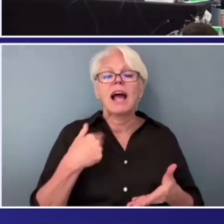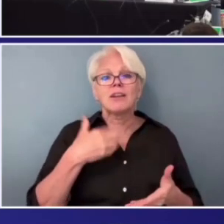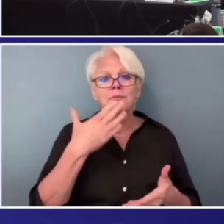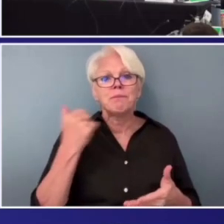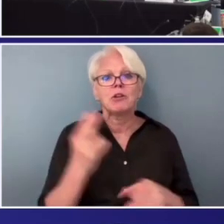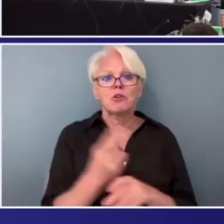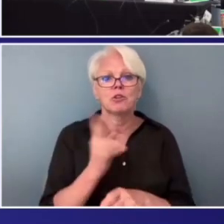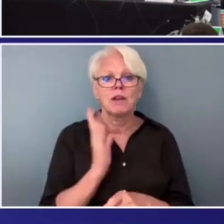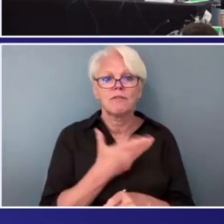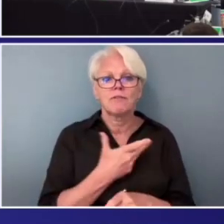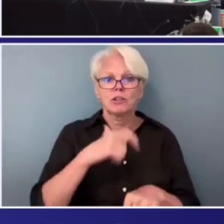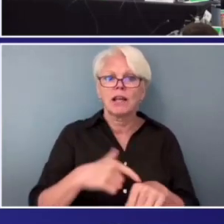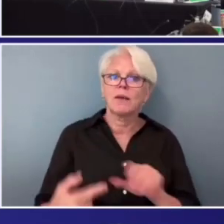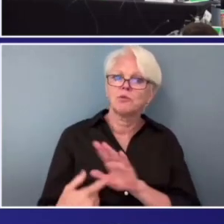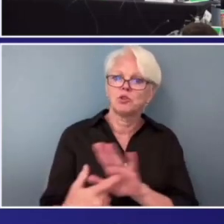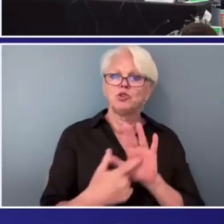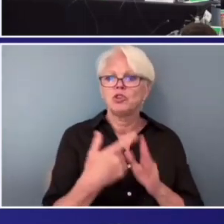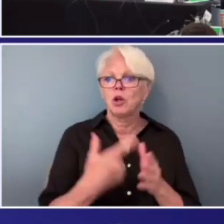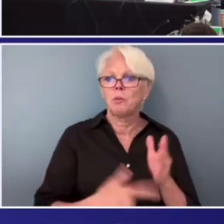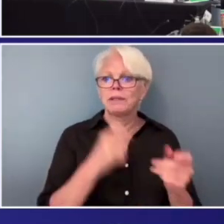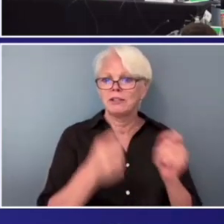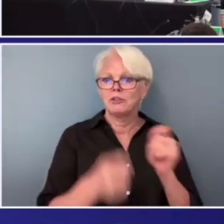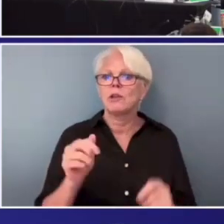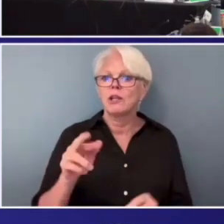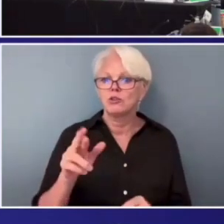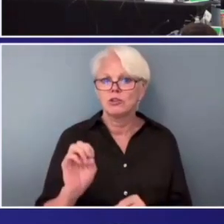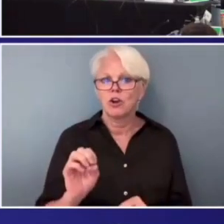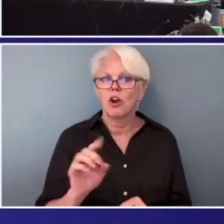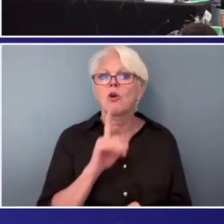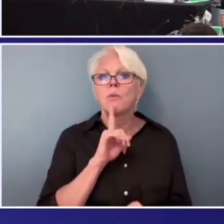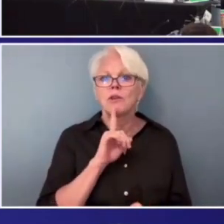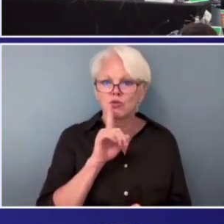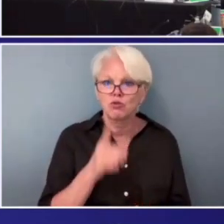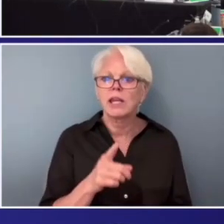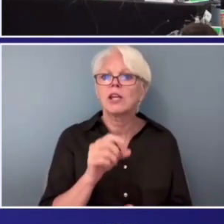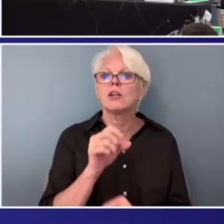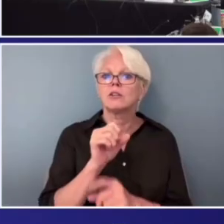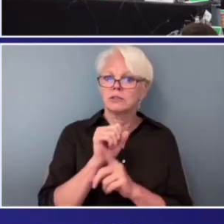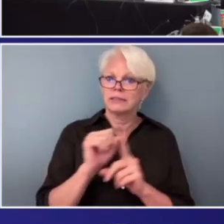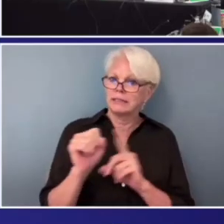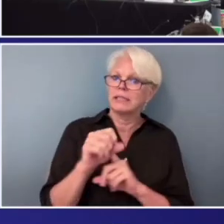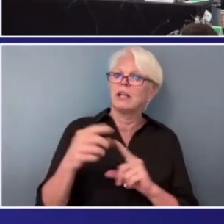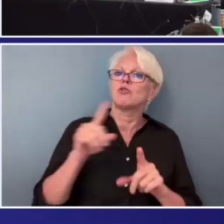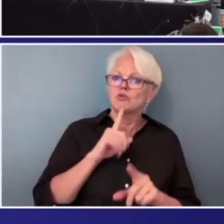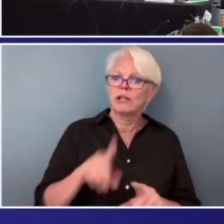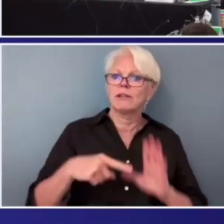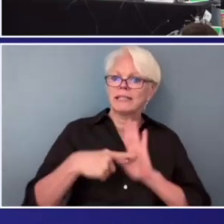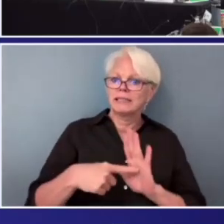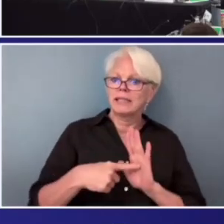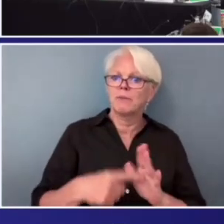these changes are with actual real scenarios, perhaps. And even though they are hypothetical,